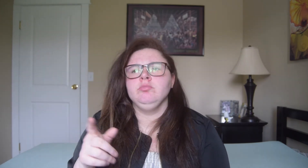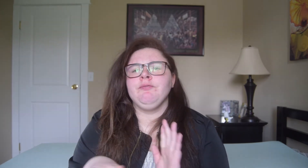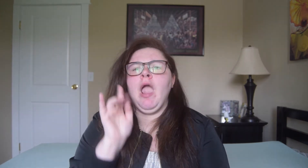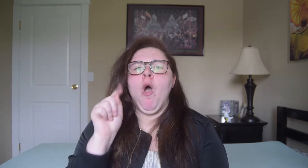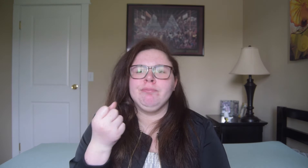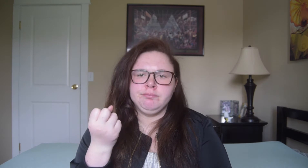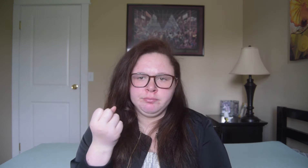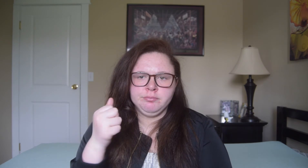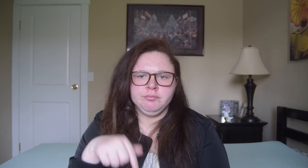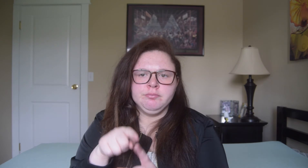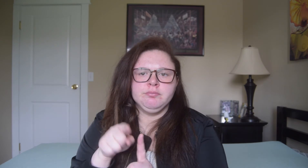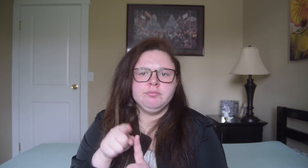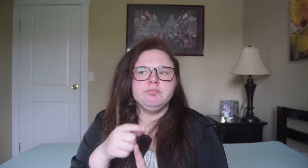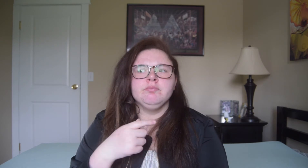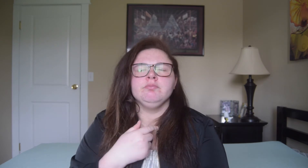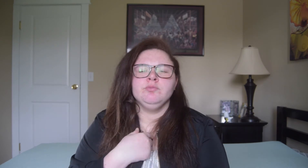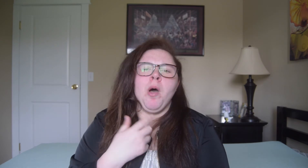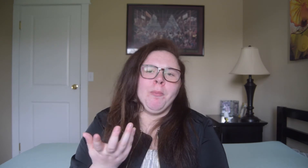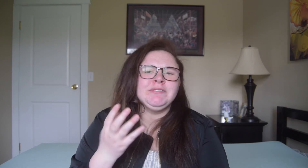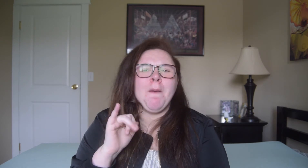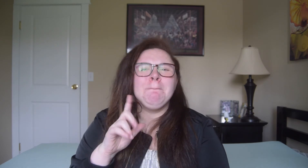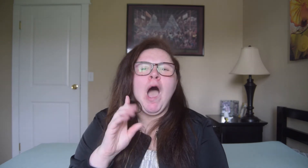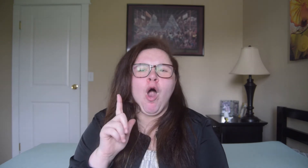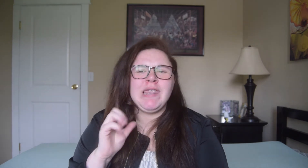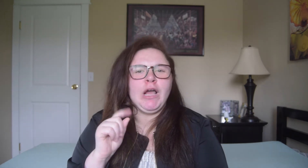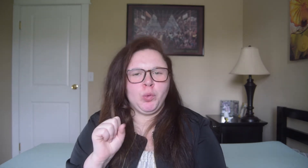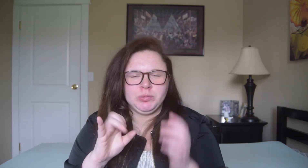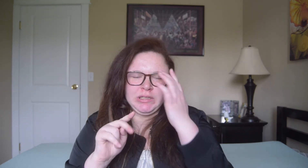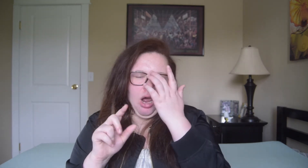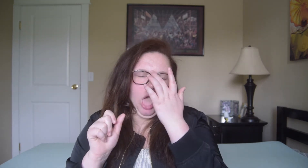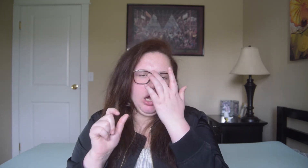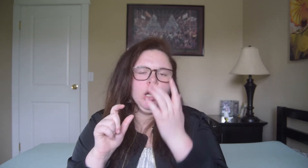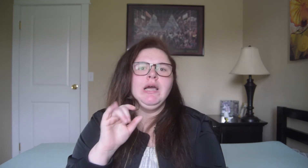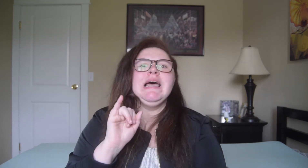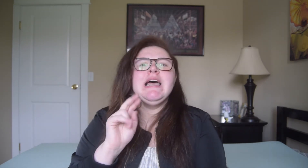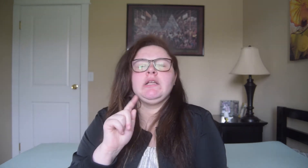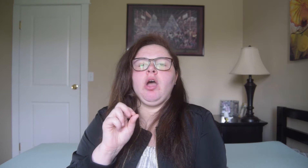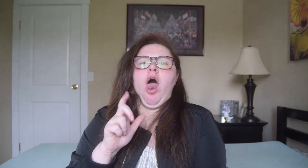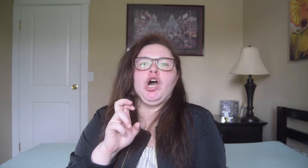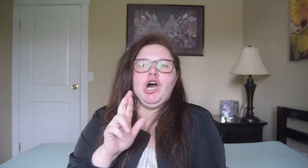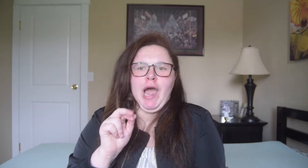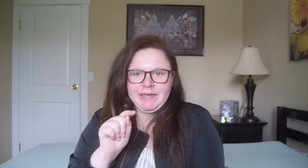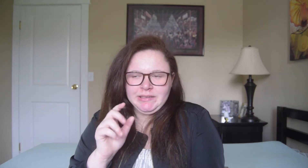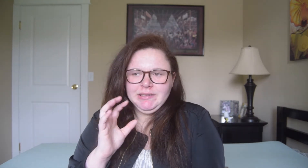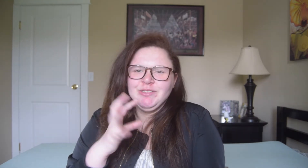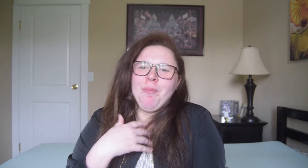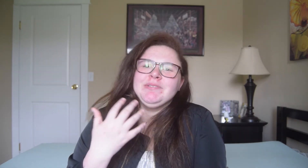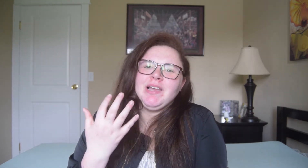I found out it's the milk in the coffee. I'm mildly lactose intolerant